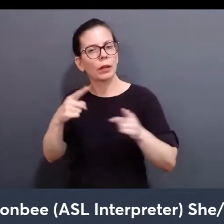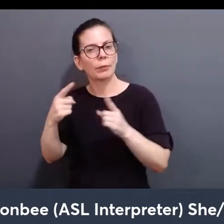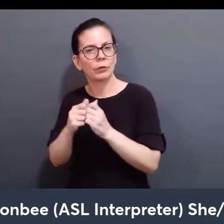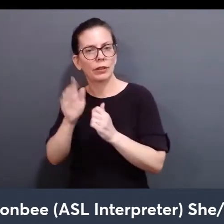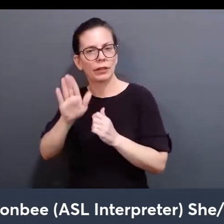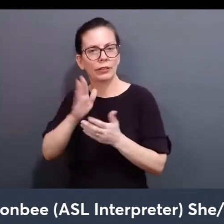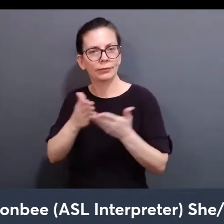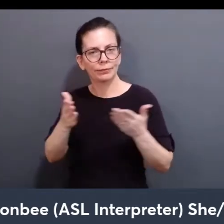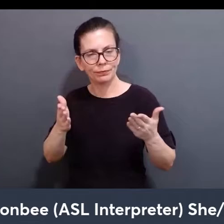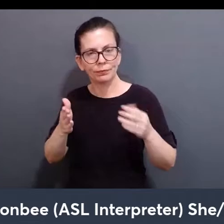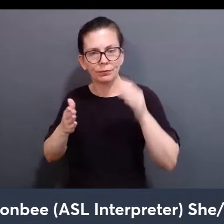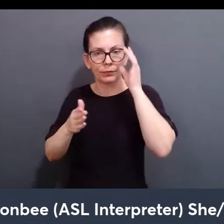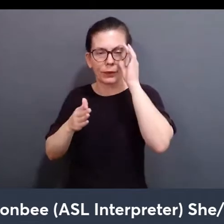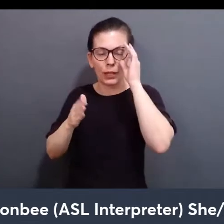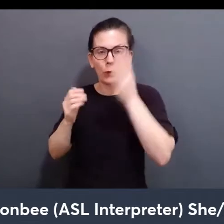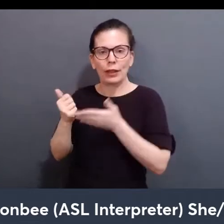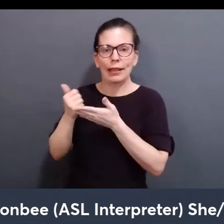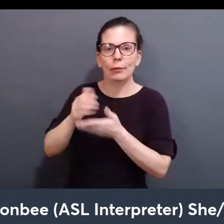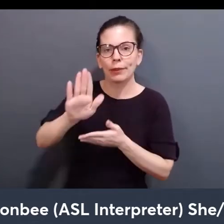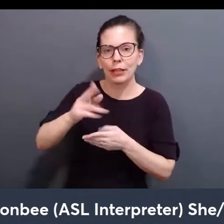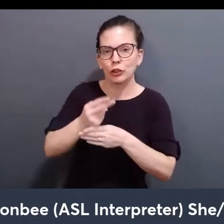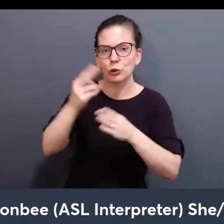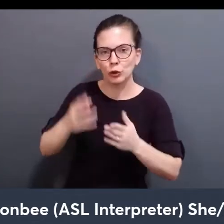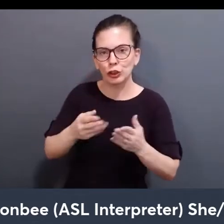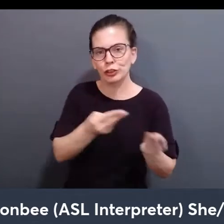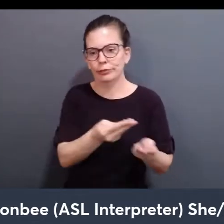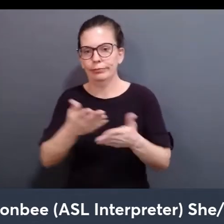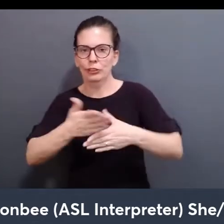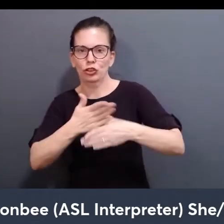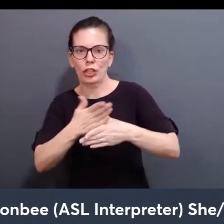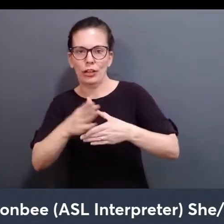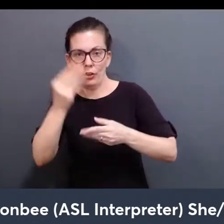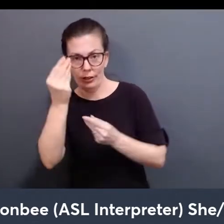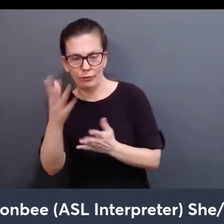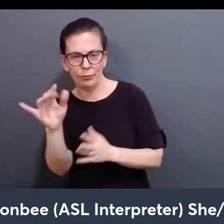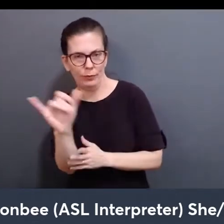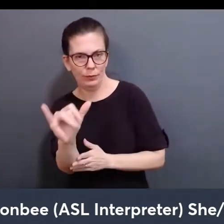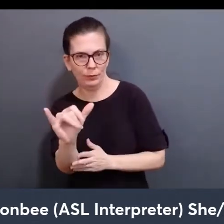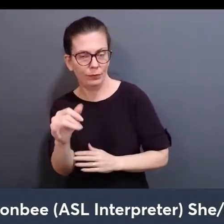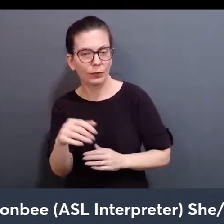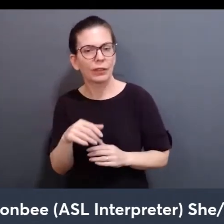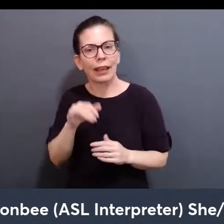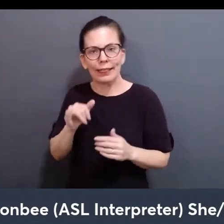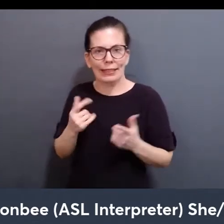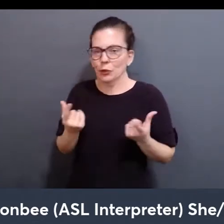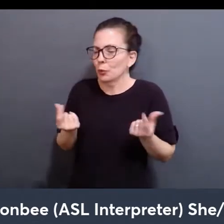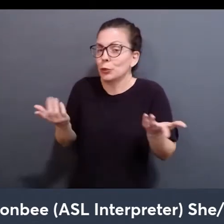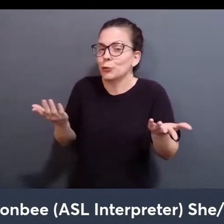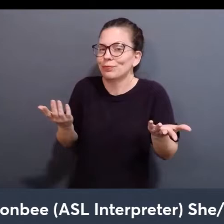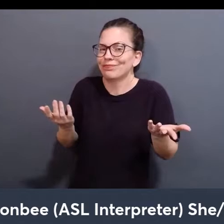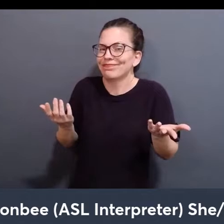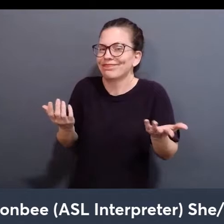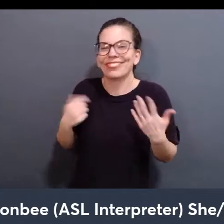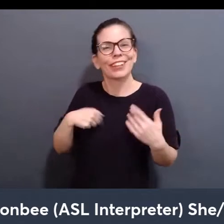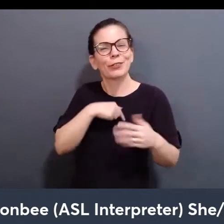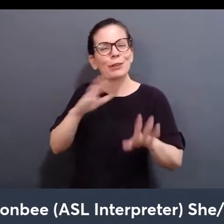help their users get those insights. And that's all we do. (Steve chuckles) We provide the customers for-